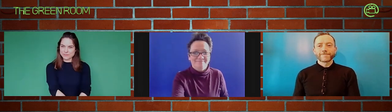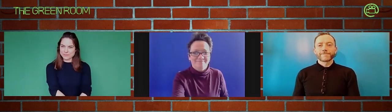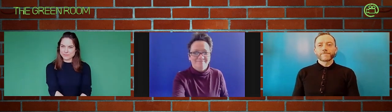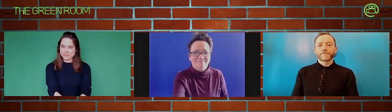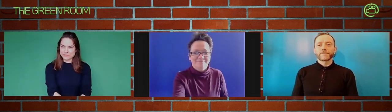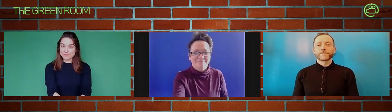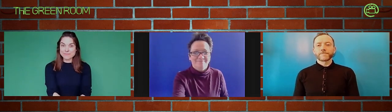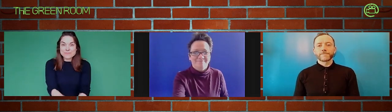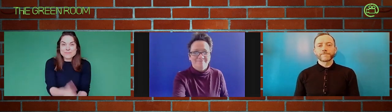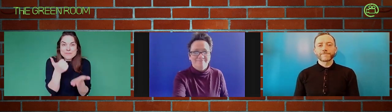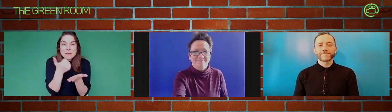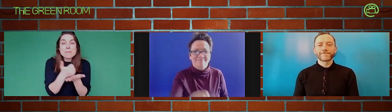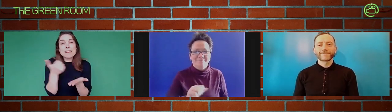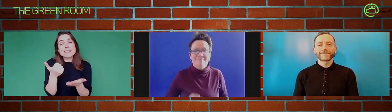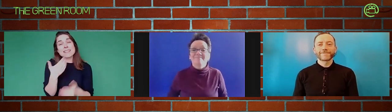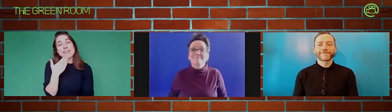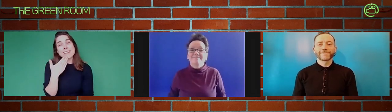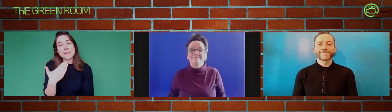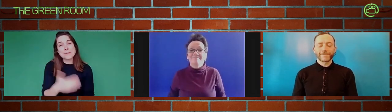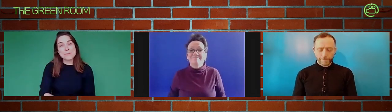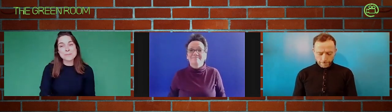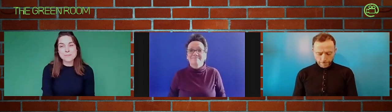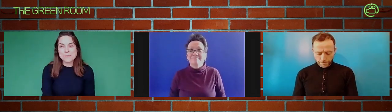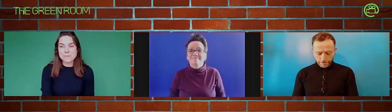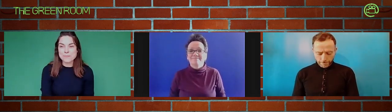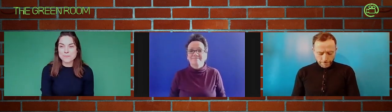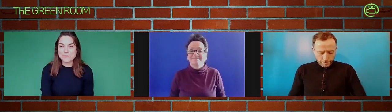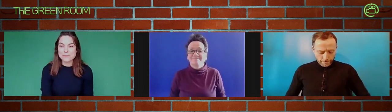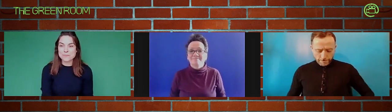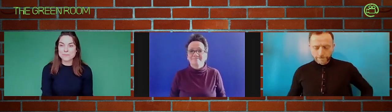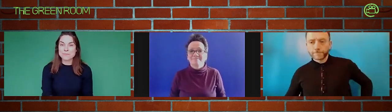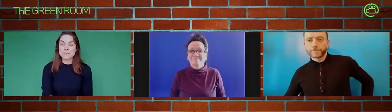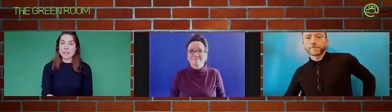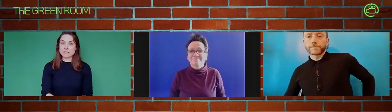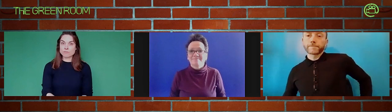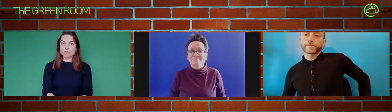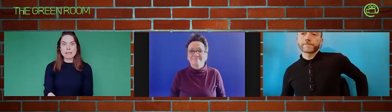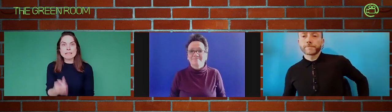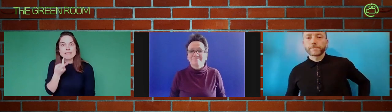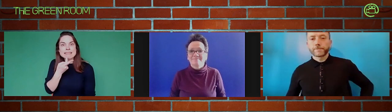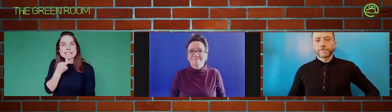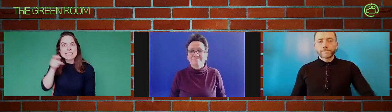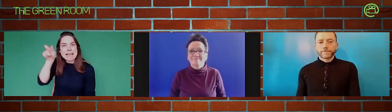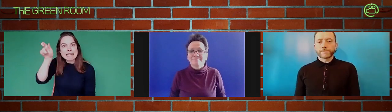Amazing thank you so much and our second guest today is the wonderful